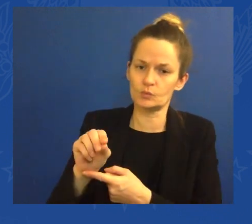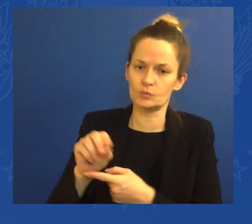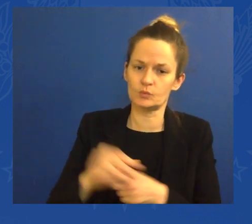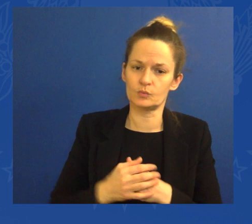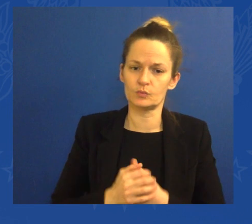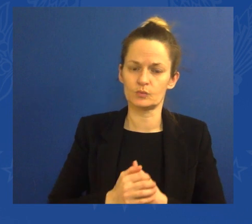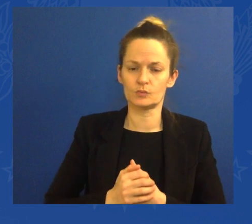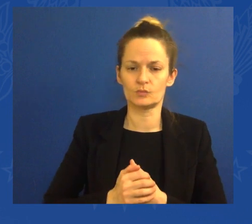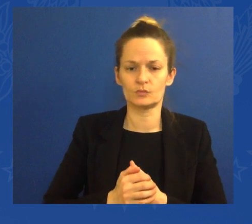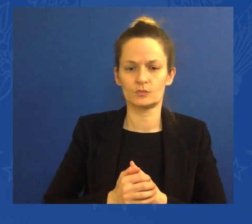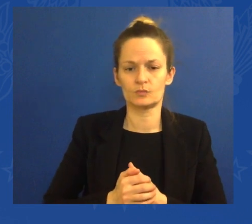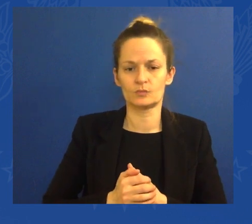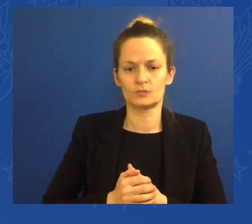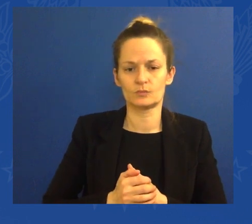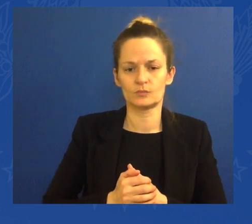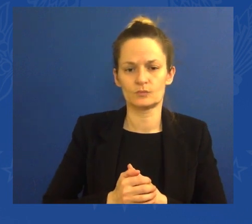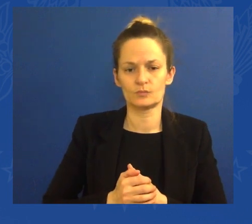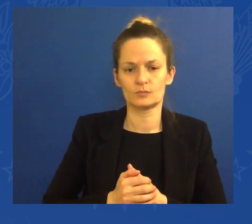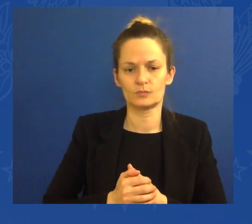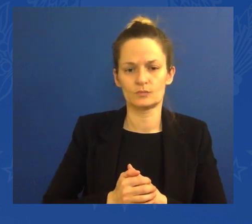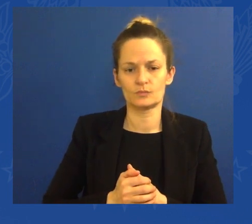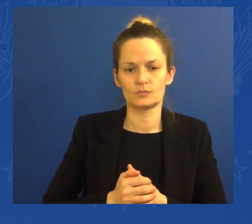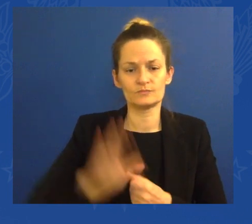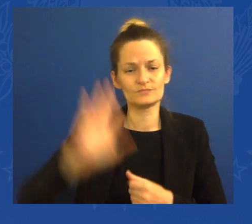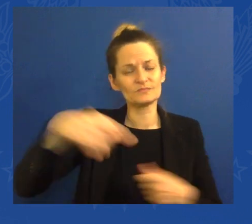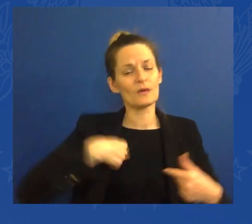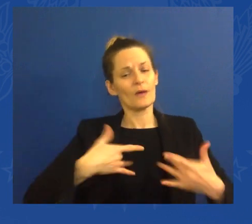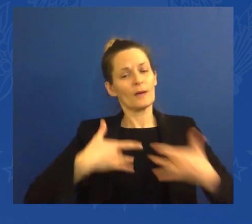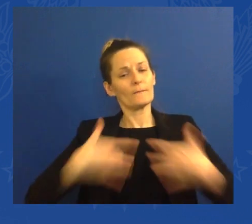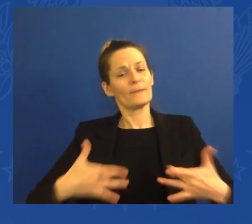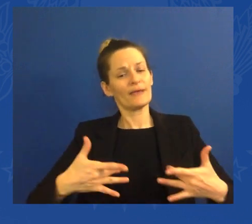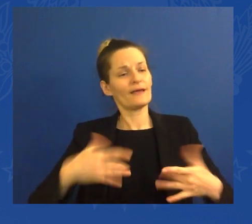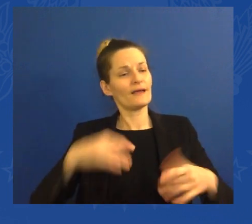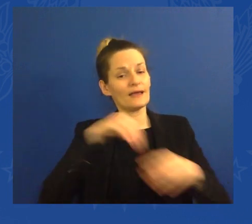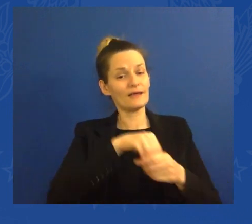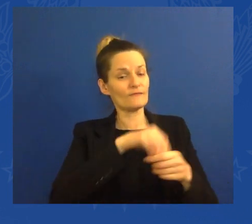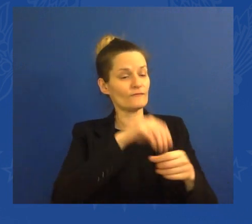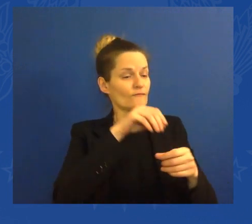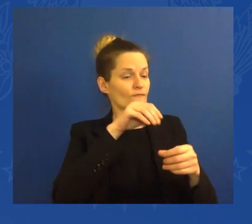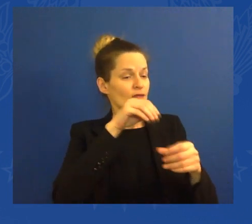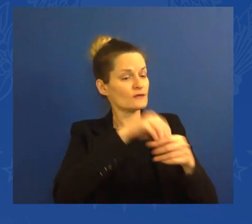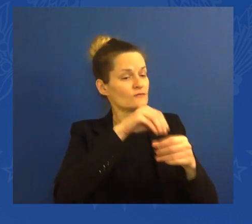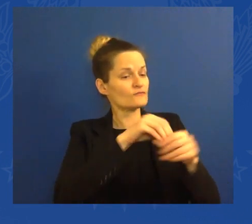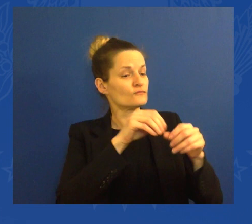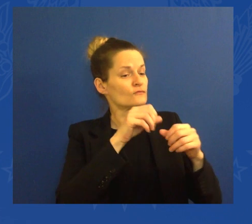we're going to have an infrastructure decade. Decade.